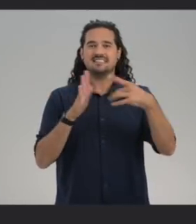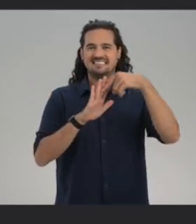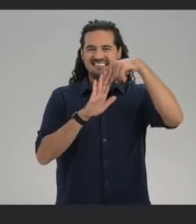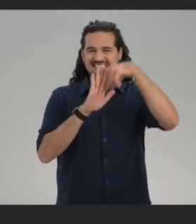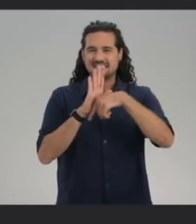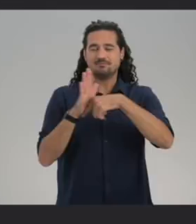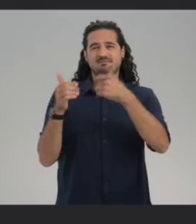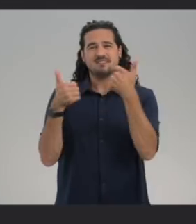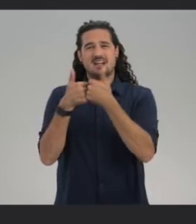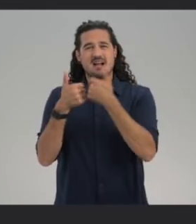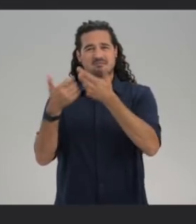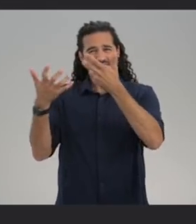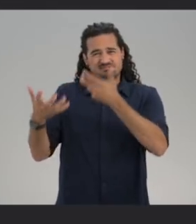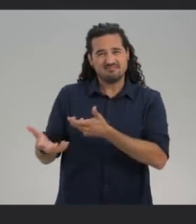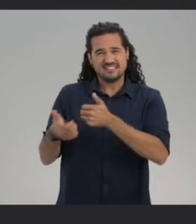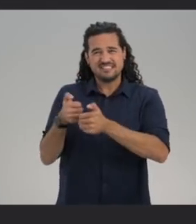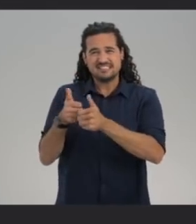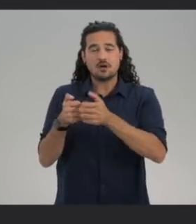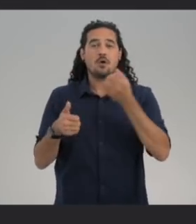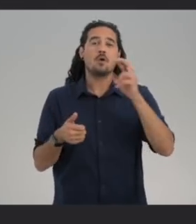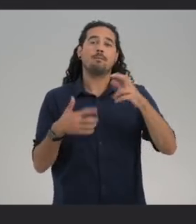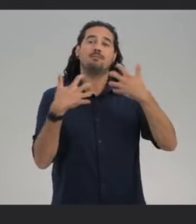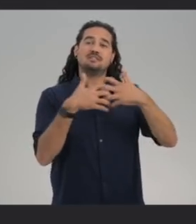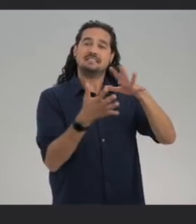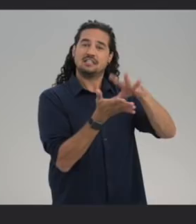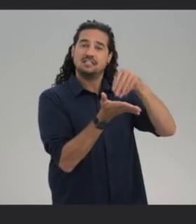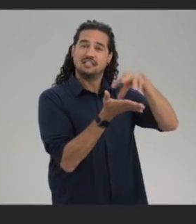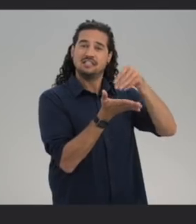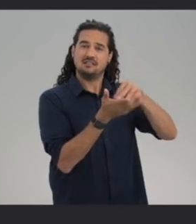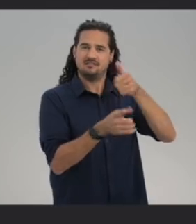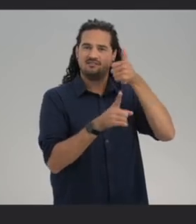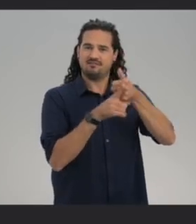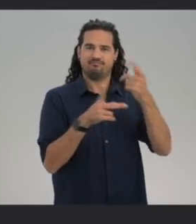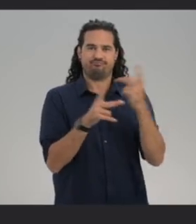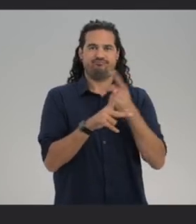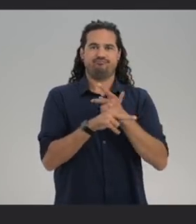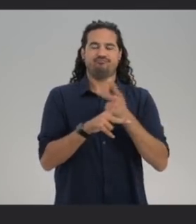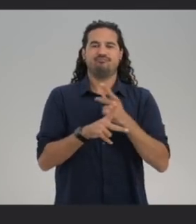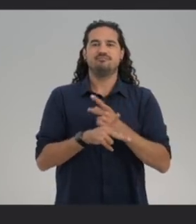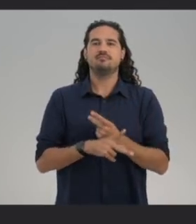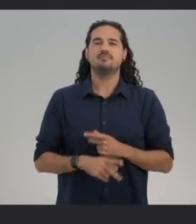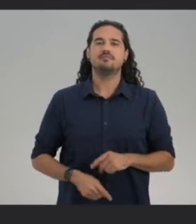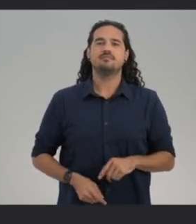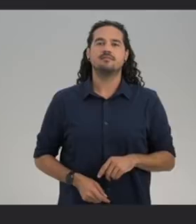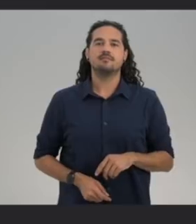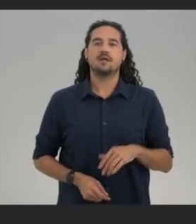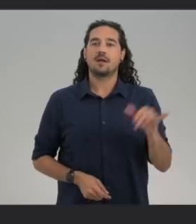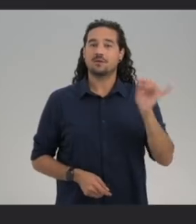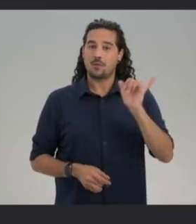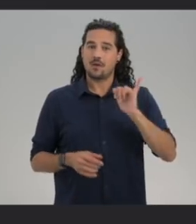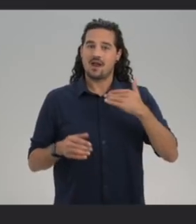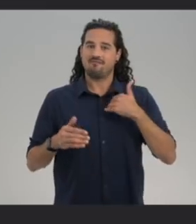or performing real-time machine learning inference. Big Sur also features advanced power management,